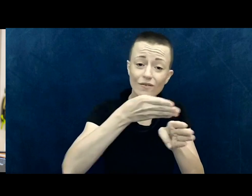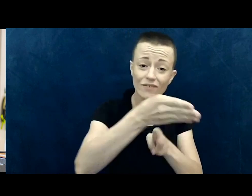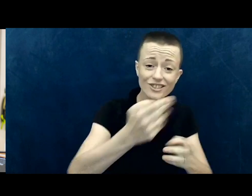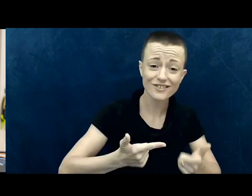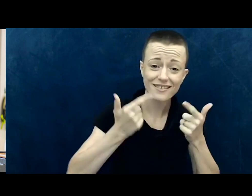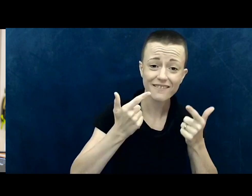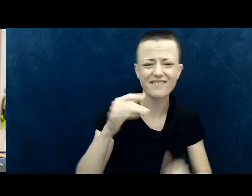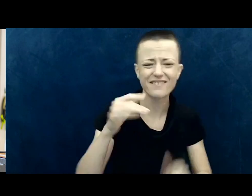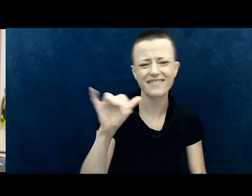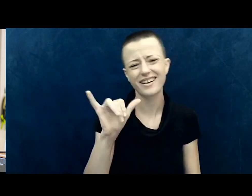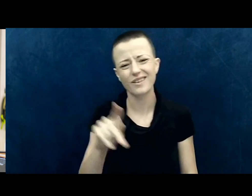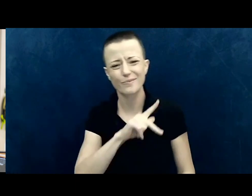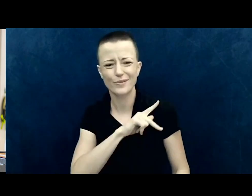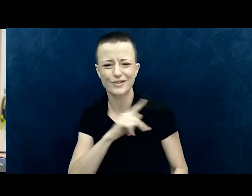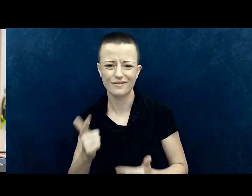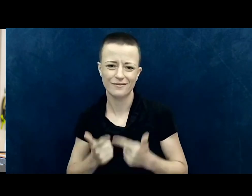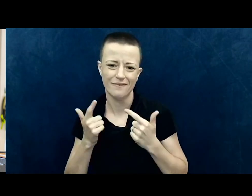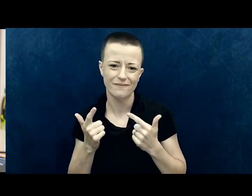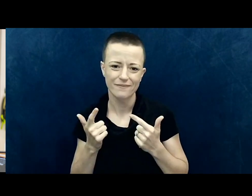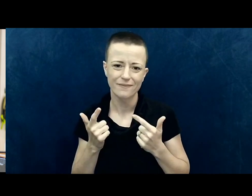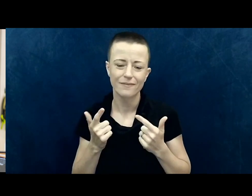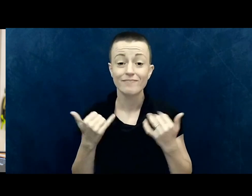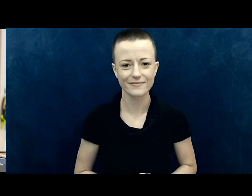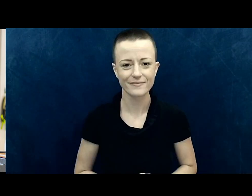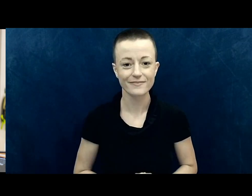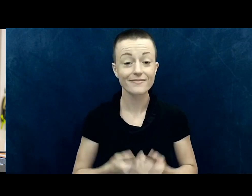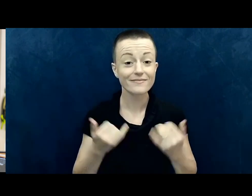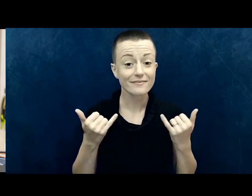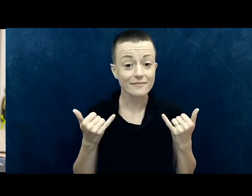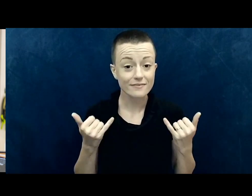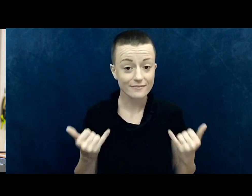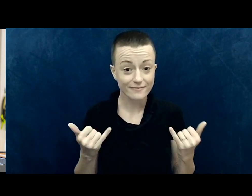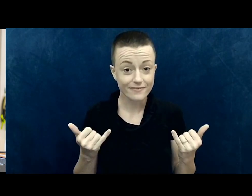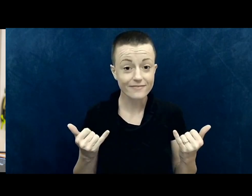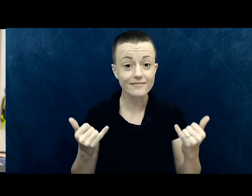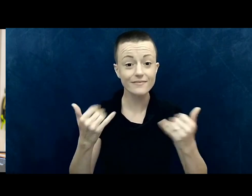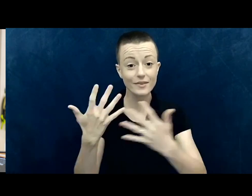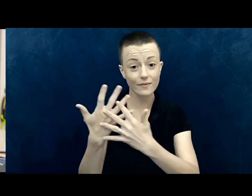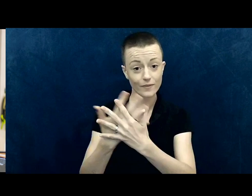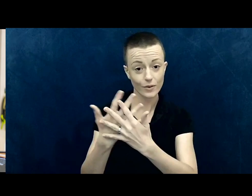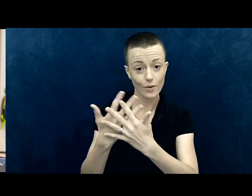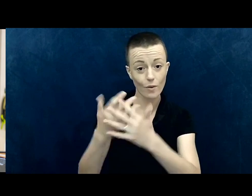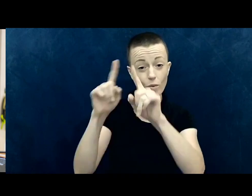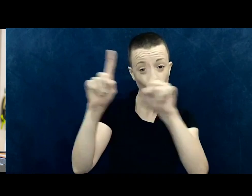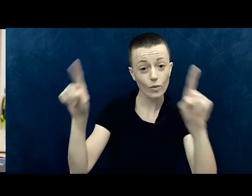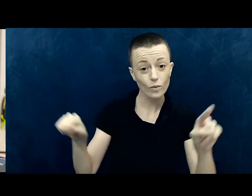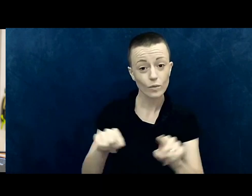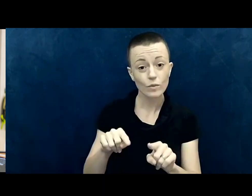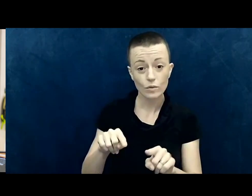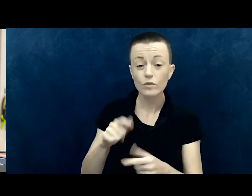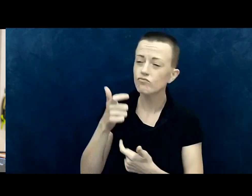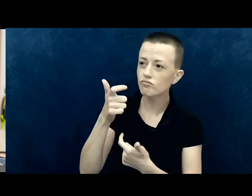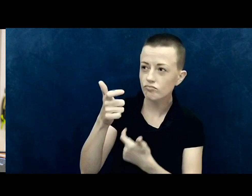in our personal and professional lives. This video is intended to provide you with the most accurate and up-to-date information